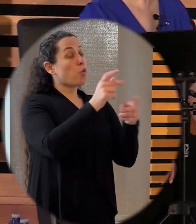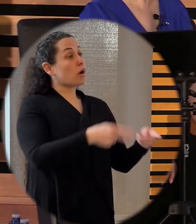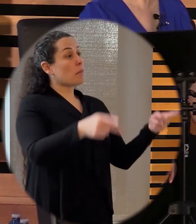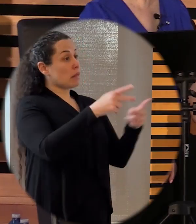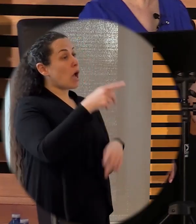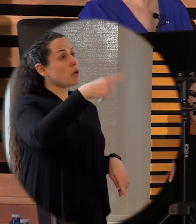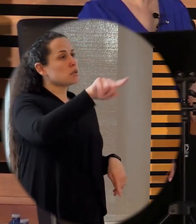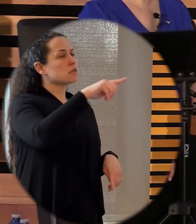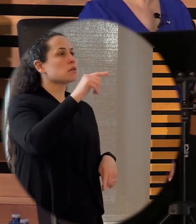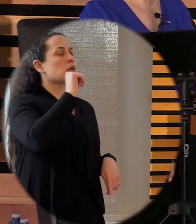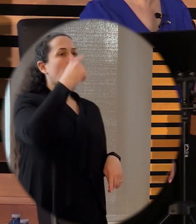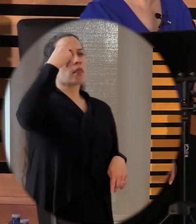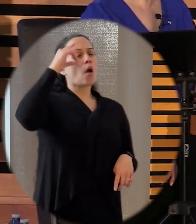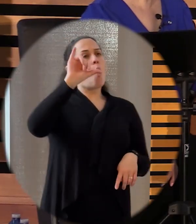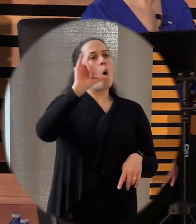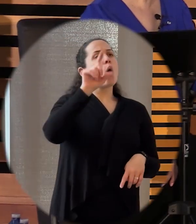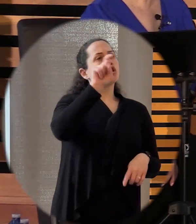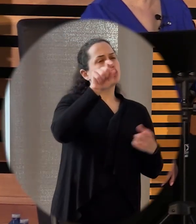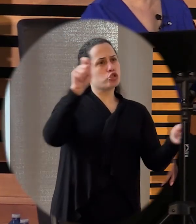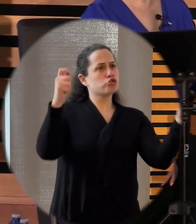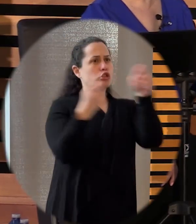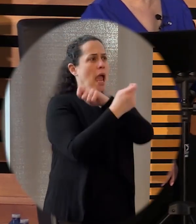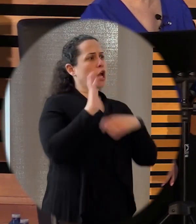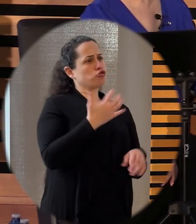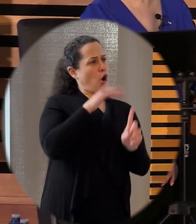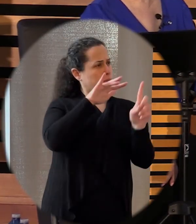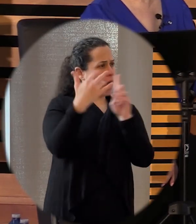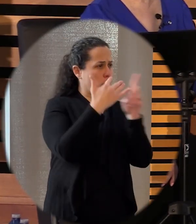accommodation requests to consider how they should be redesigning workplaces to make them